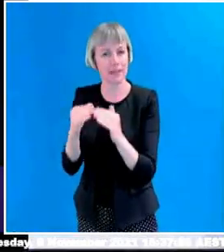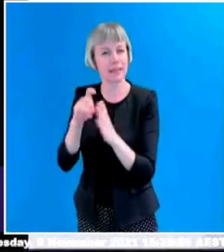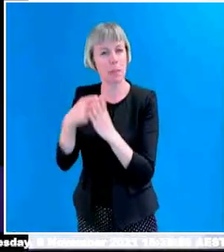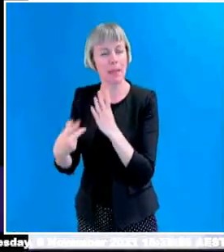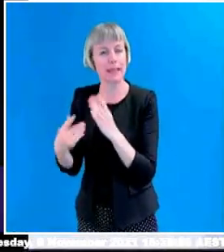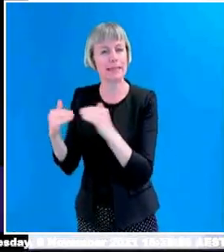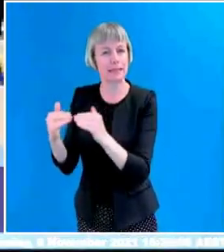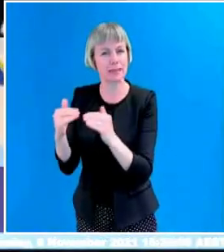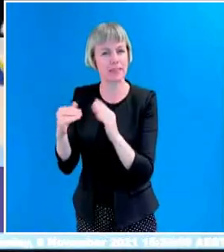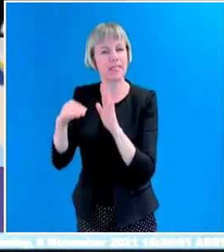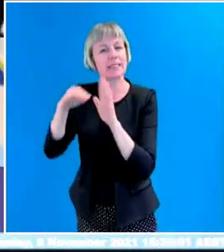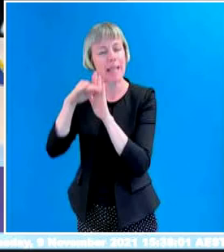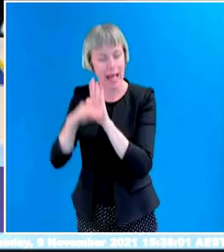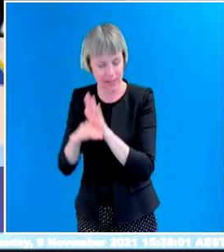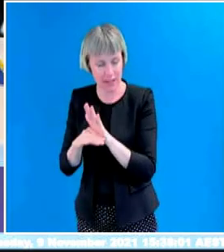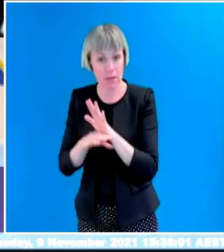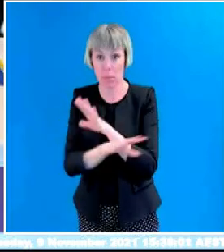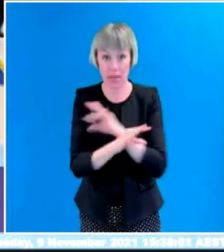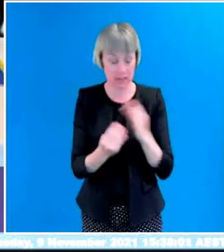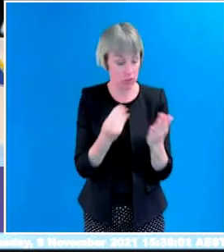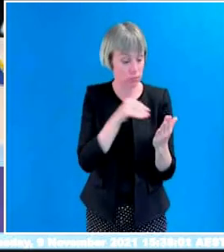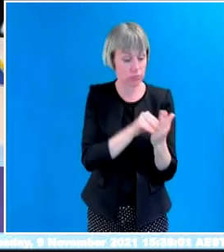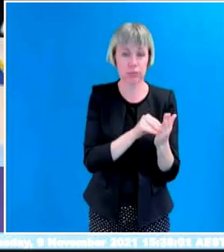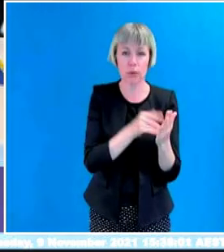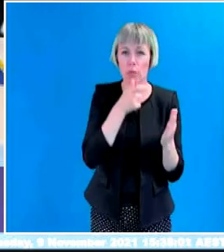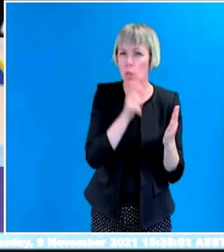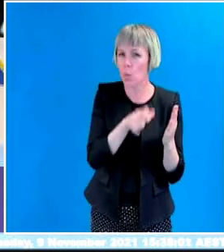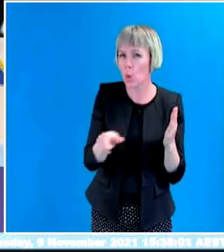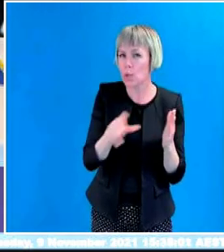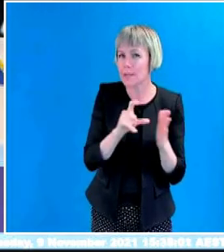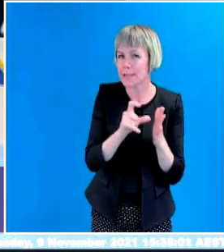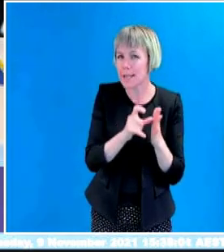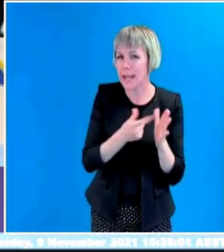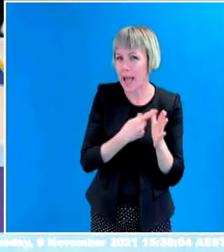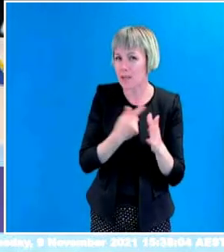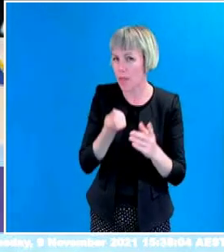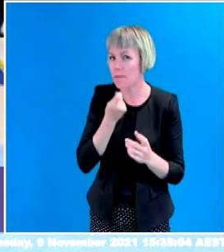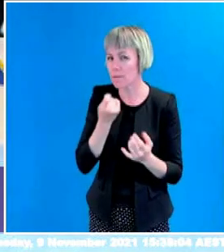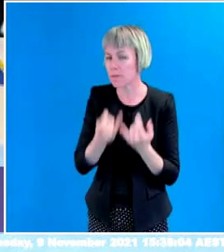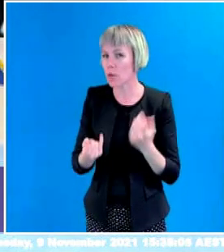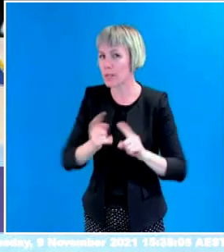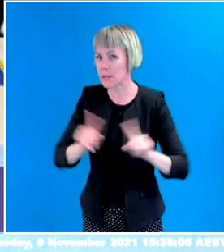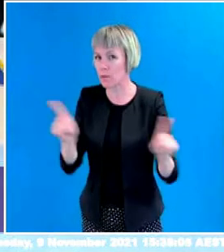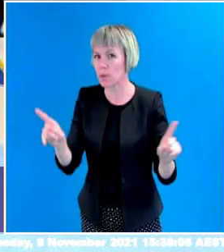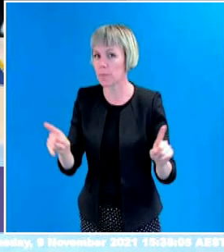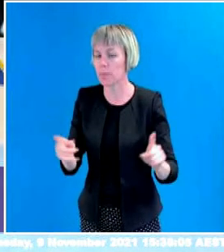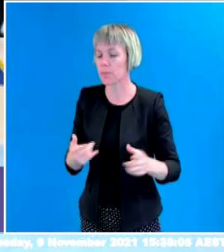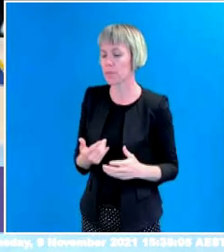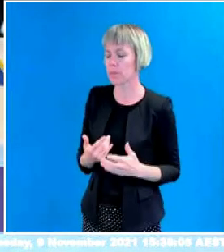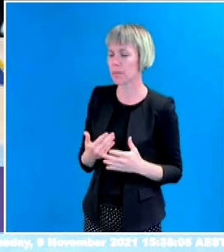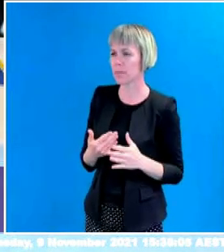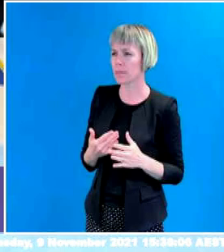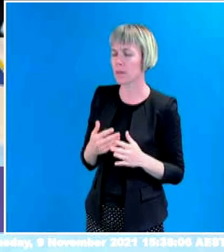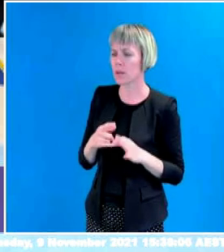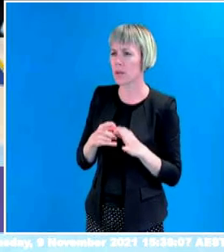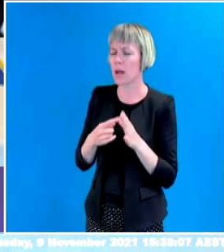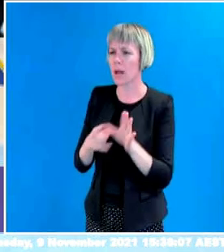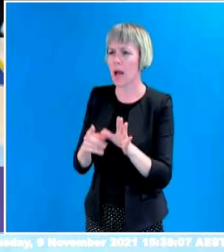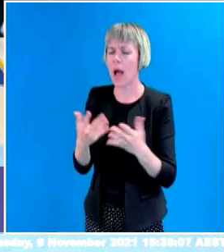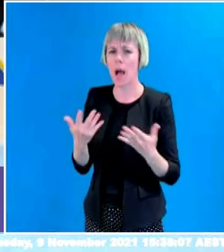I think that the --- so the Act is ---